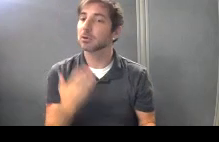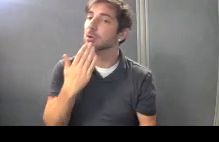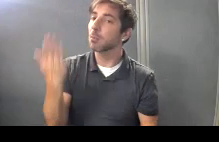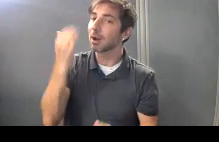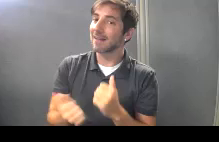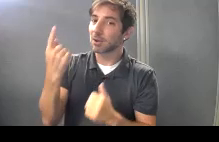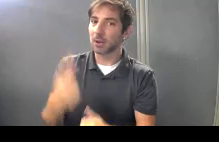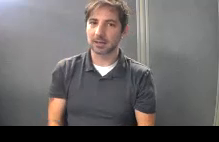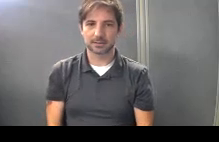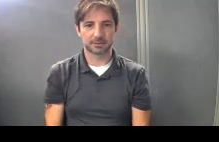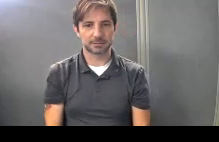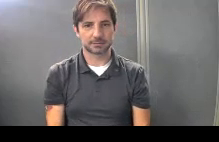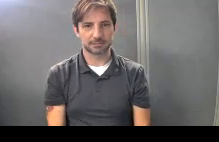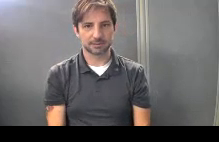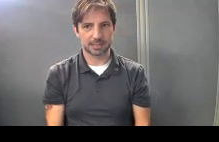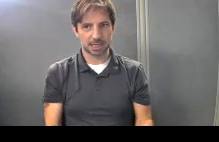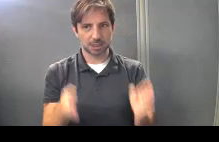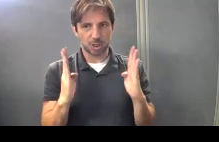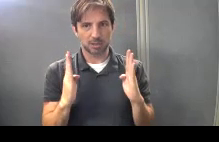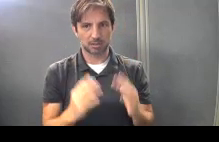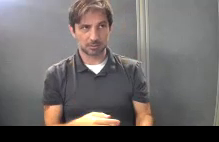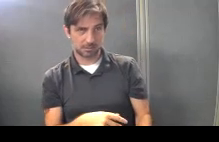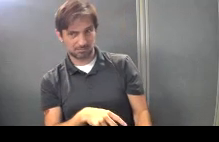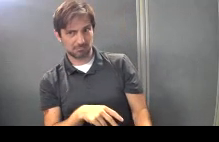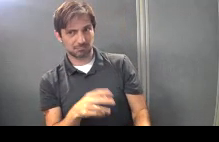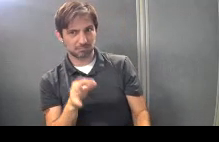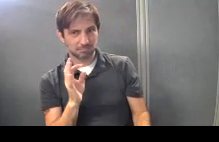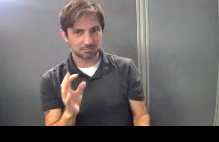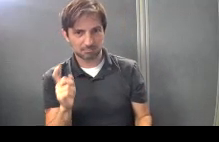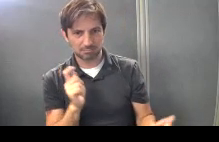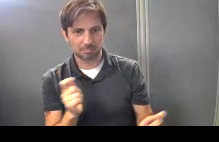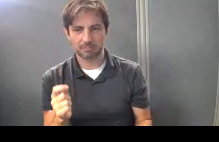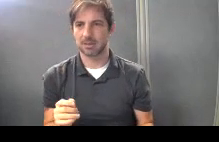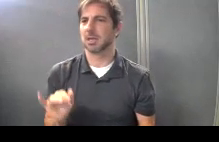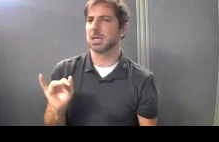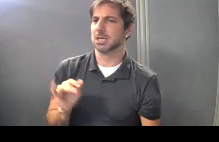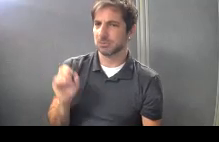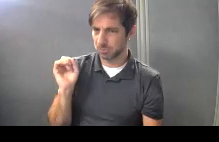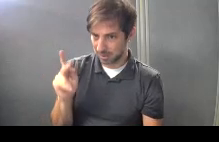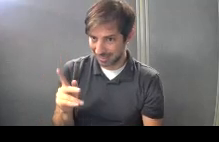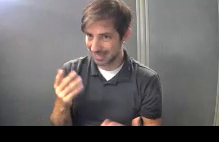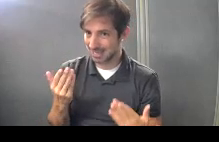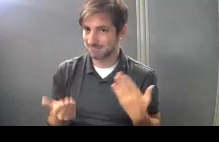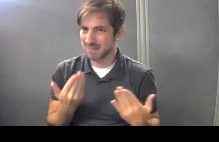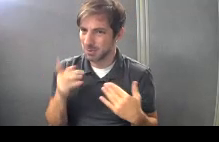GOOD MORNING, EVERYONE. ATTENTION. OKAY, MAYBE WE NEED TO BE MORE SPECIFIC.